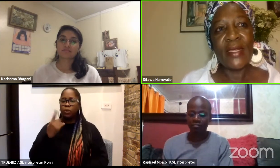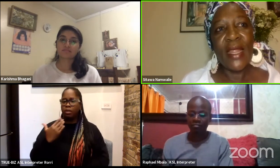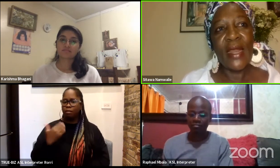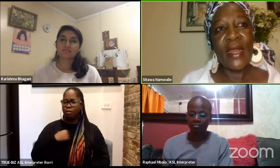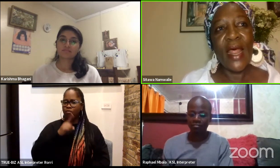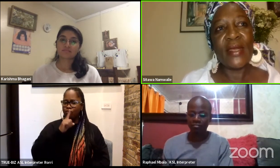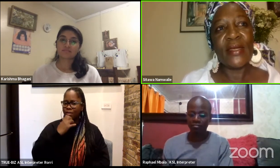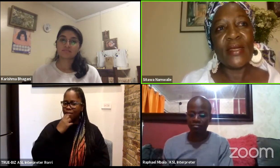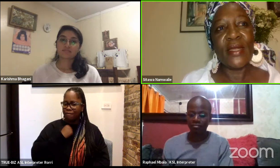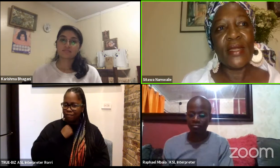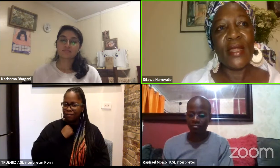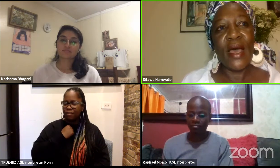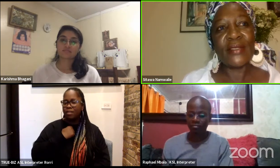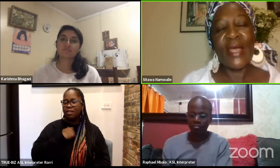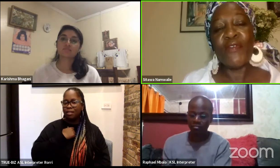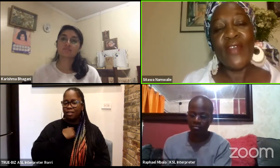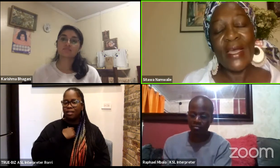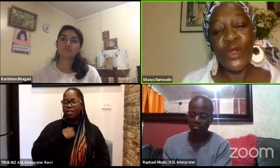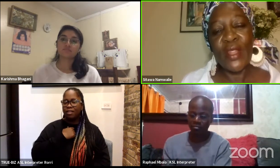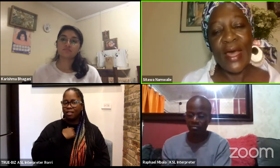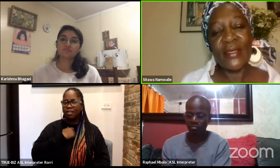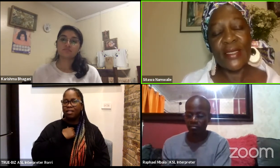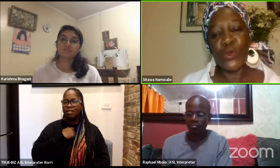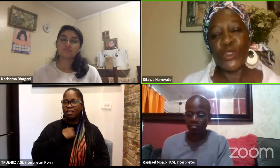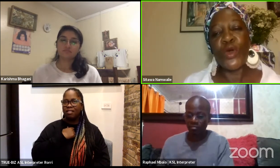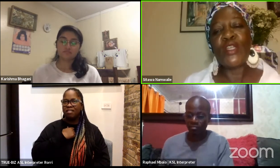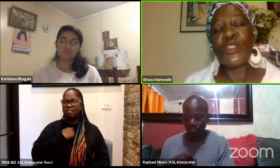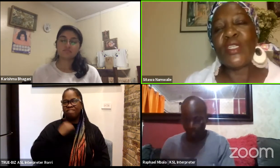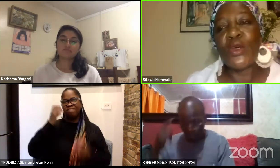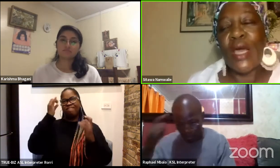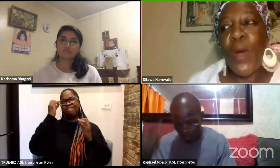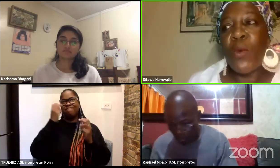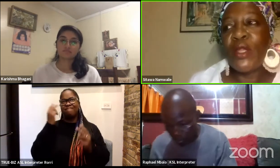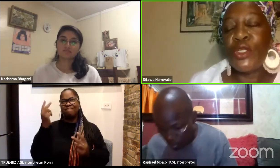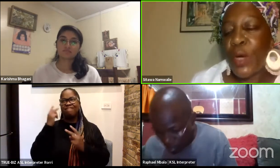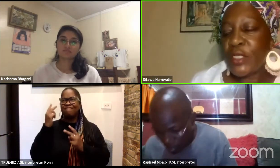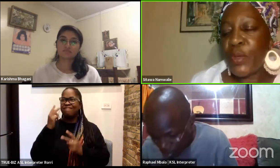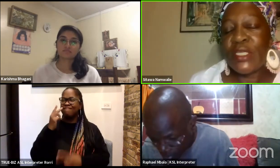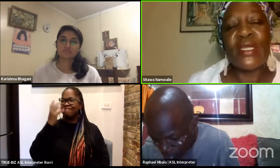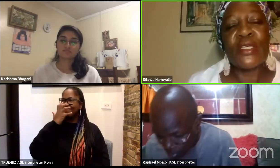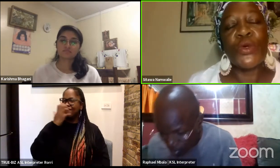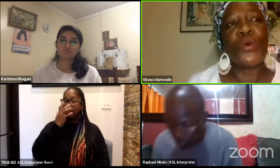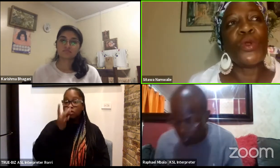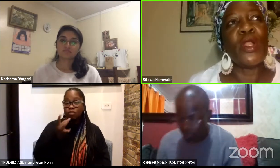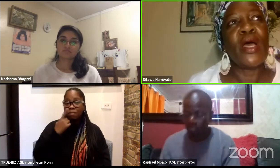and as I reflect on that, it was so interesting 'cause I went to a particular school,